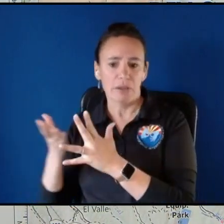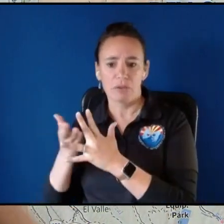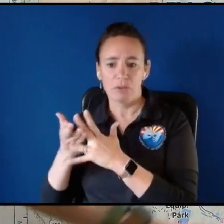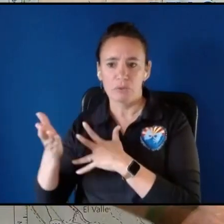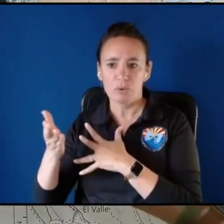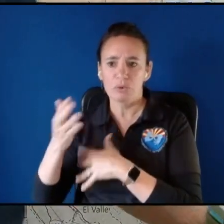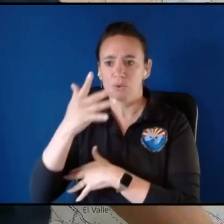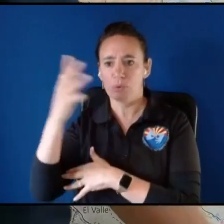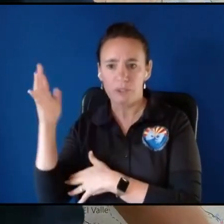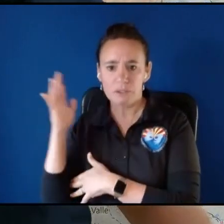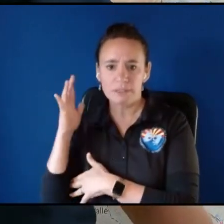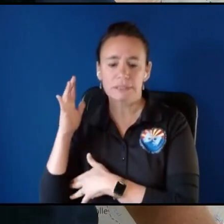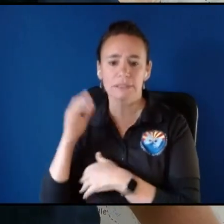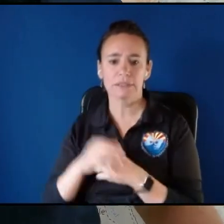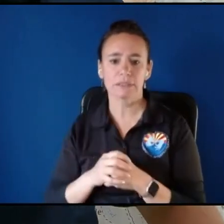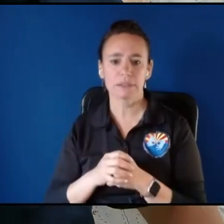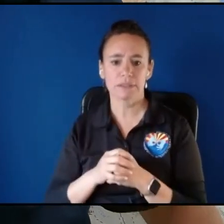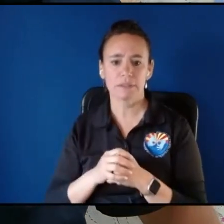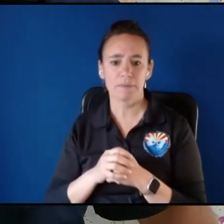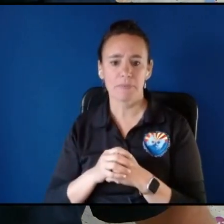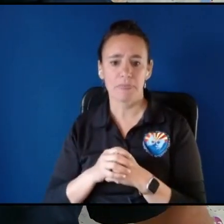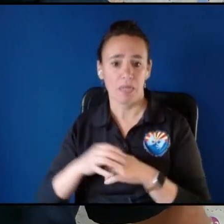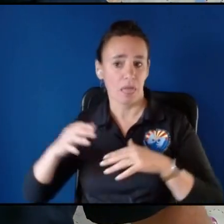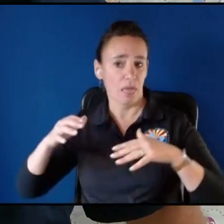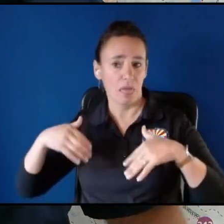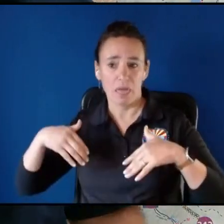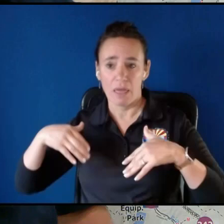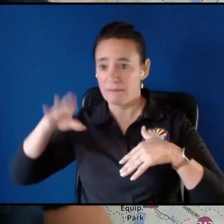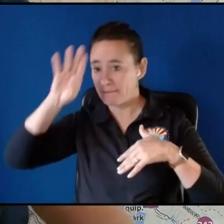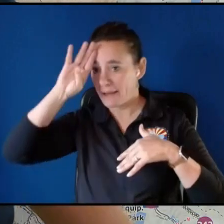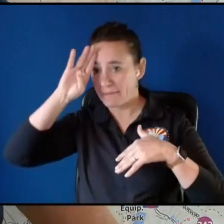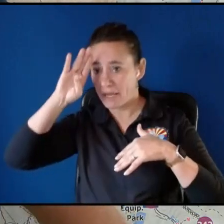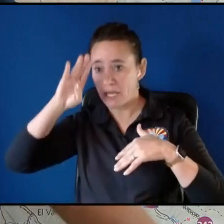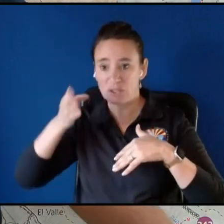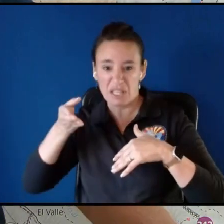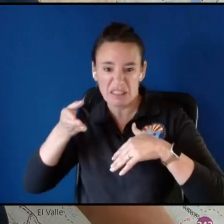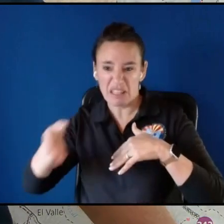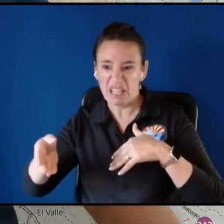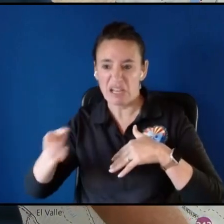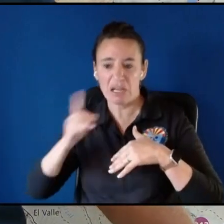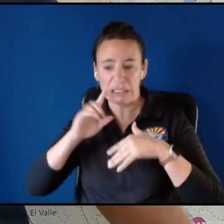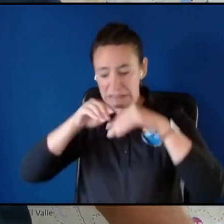know, we really hadn't had boots on the ground out there due to steep terrain, difficult access, some of those things.